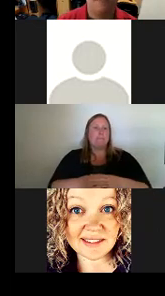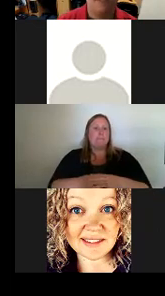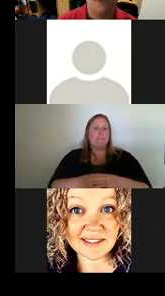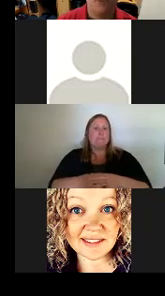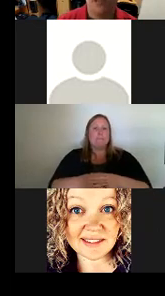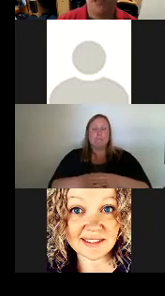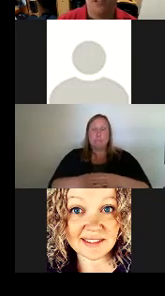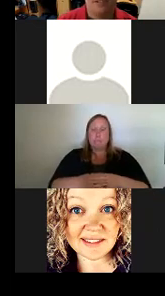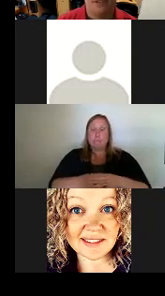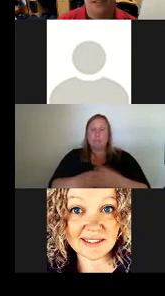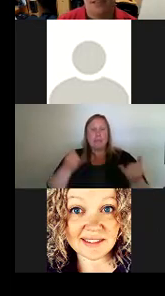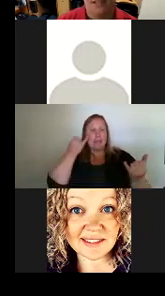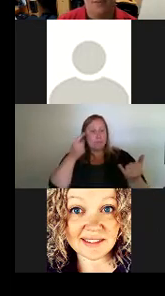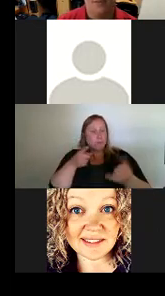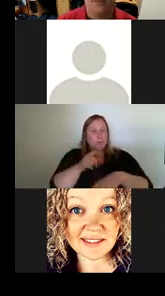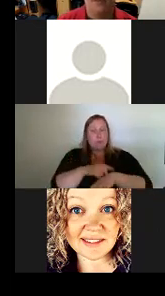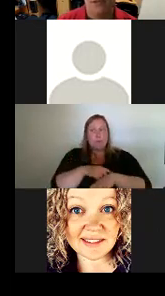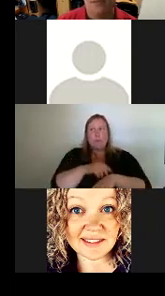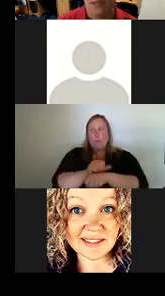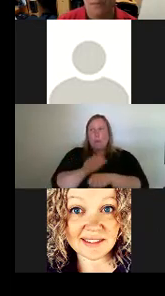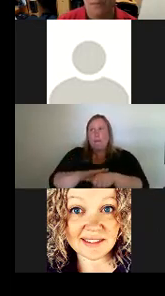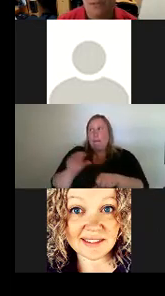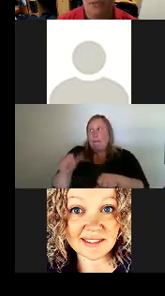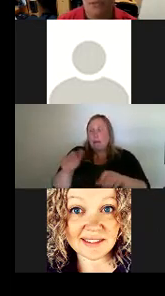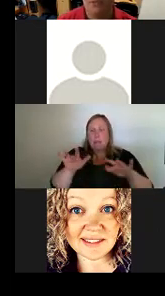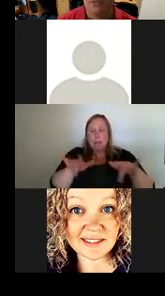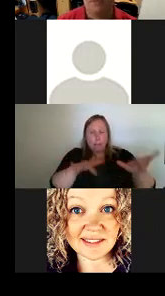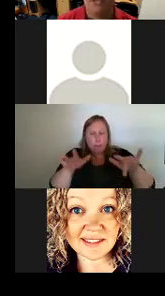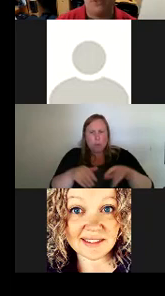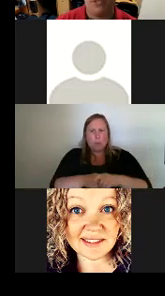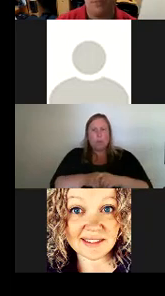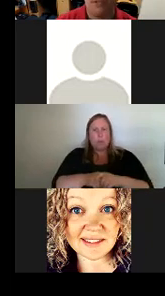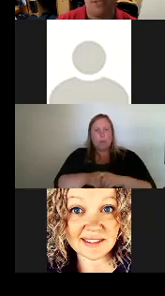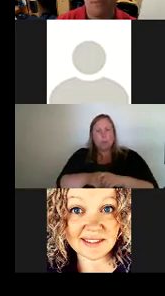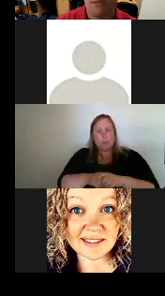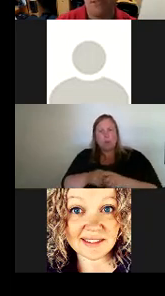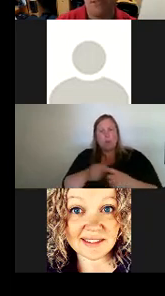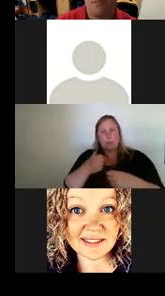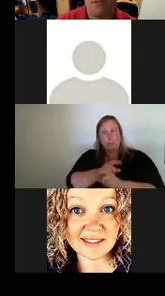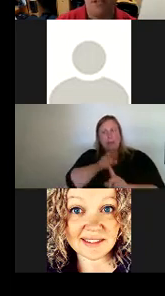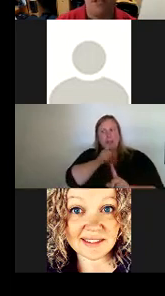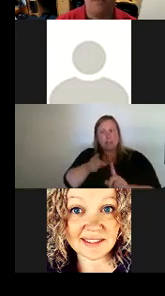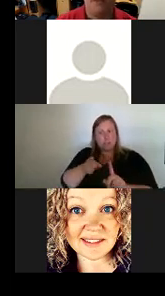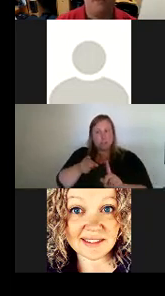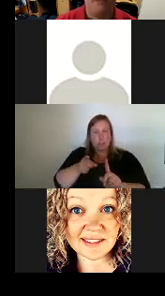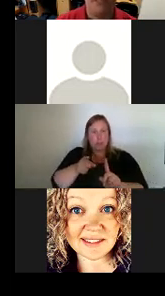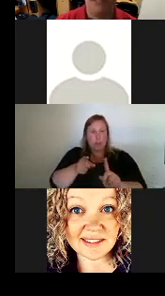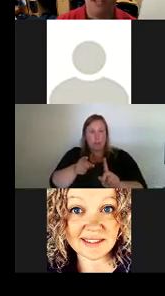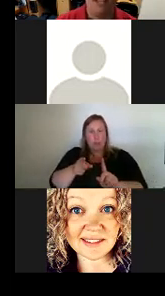YOU WANT TO MAKE SURE THE PARTICIPANT BACKS UP INFORMATION.